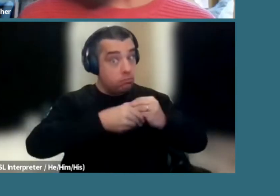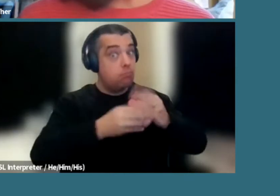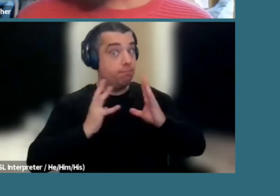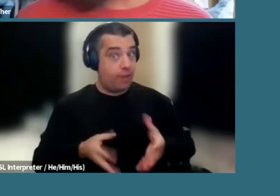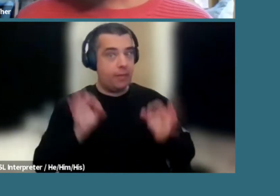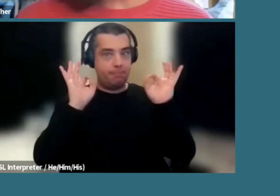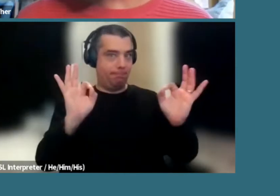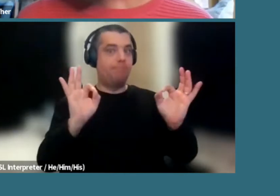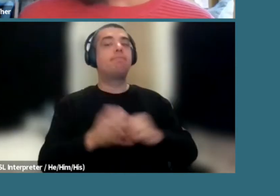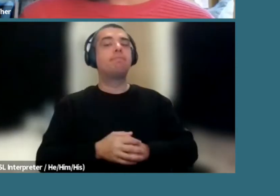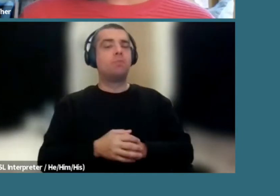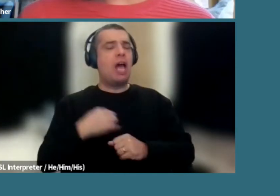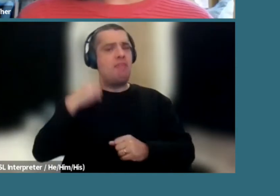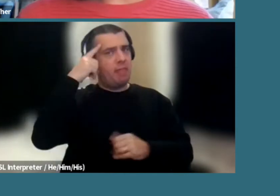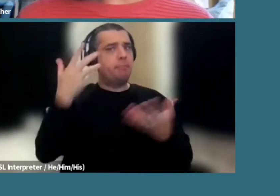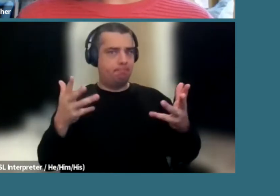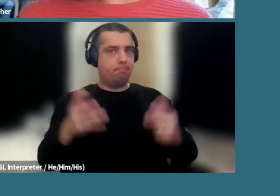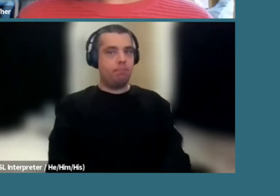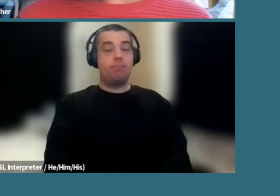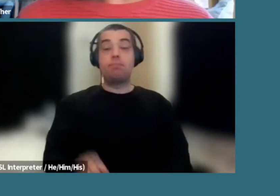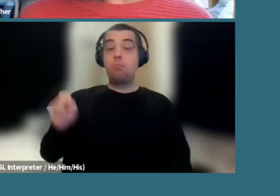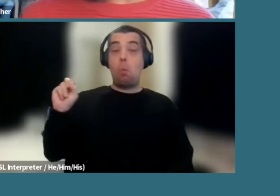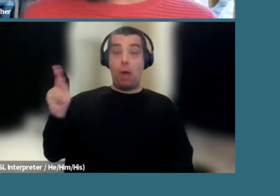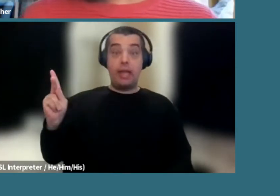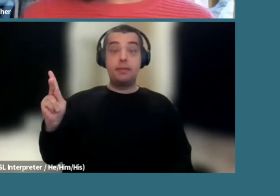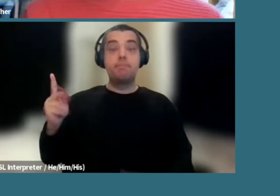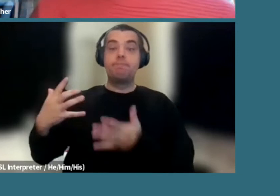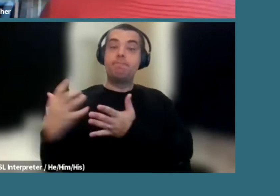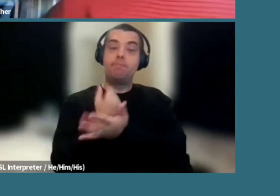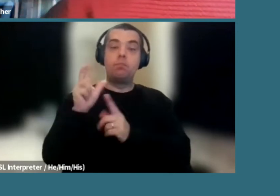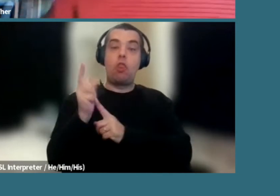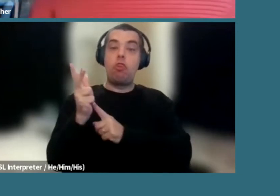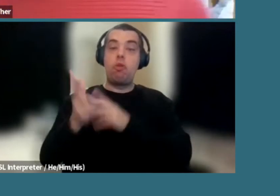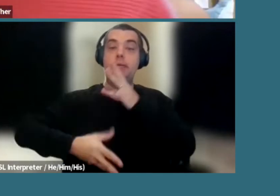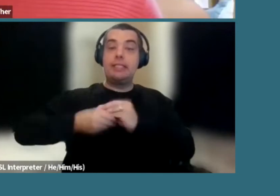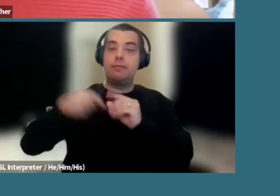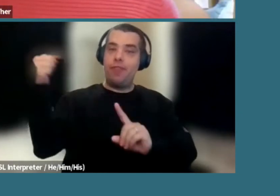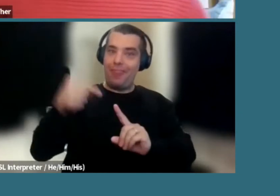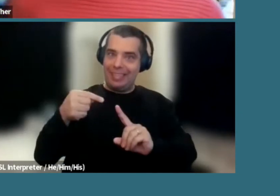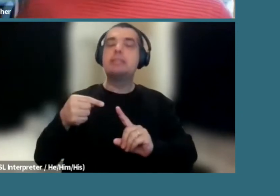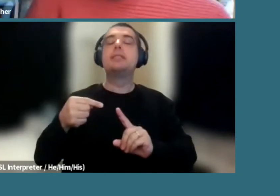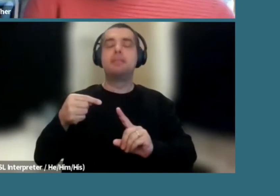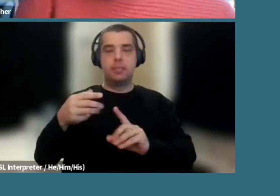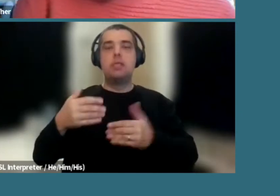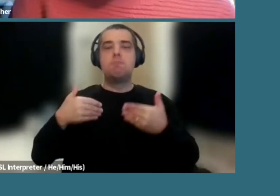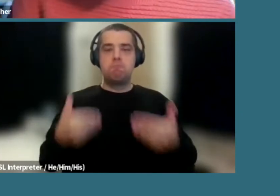But yeah, I think that's about it. Okay, we're going to take another three minutes for this. So again, just three minutes to write down